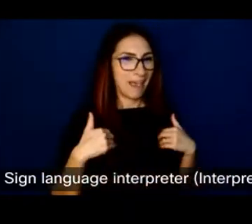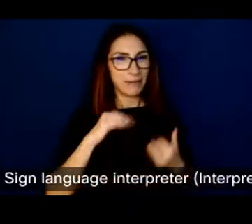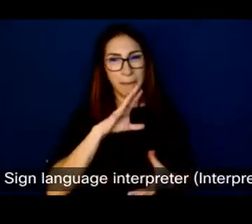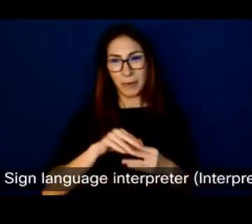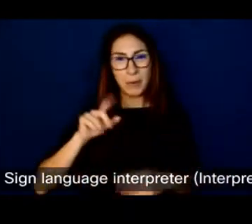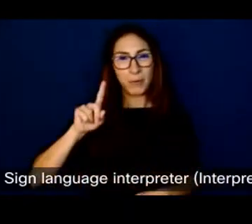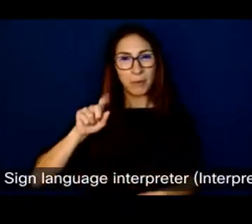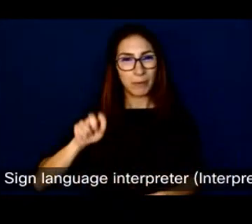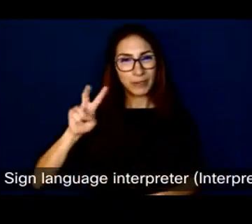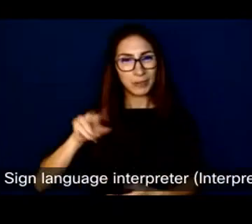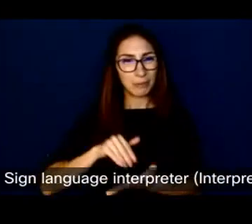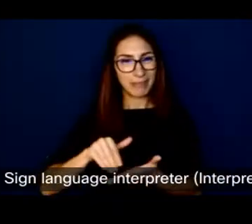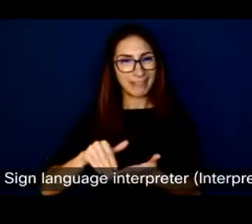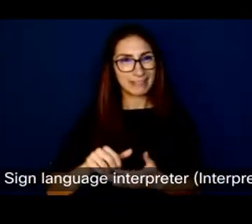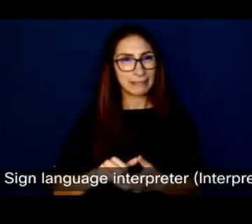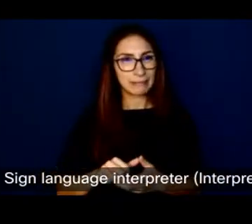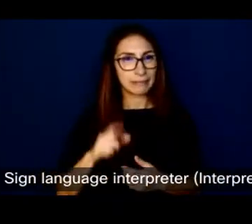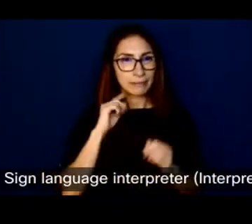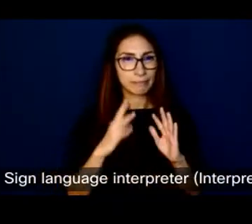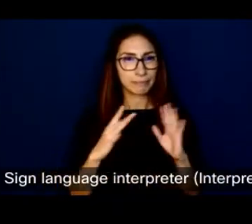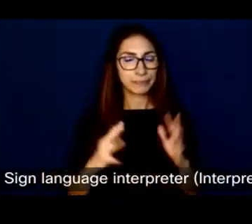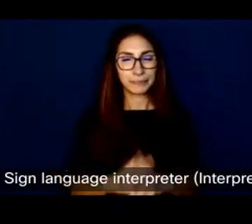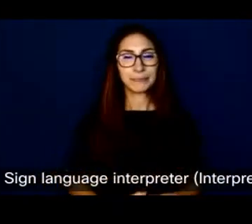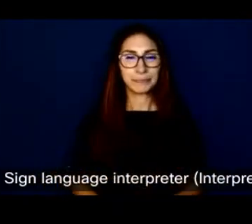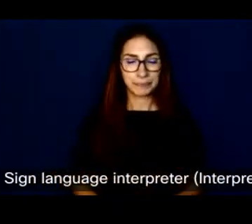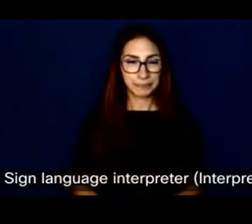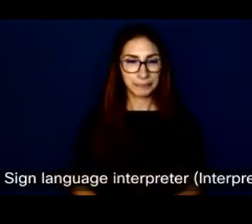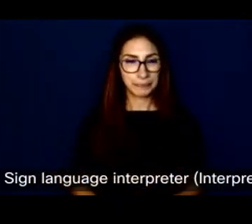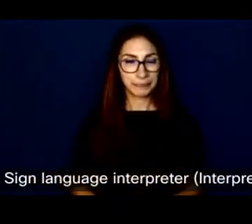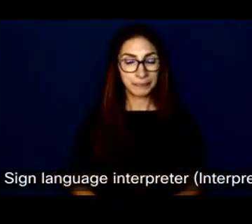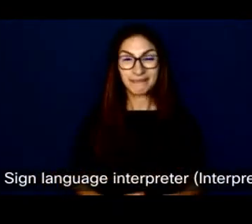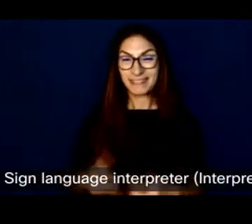echoing. So, we have one, about 1.2 million